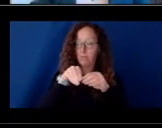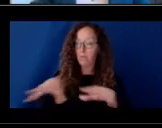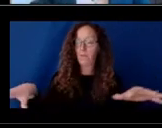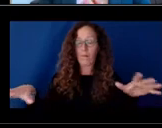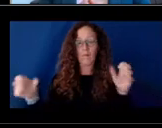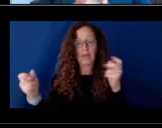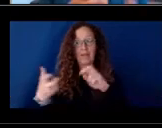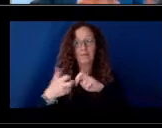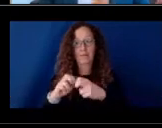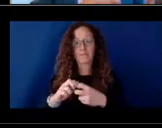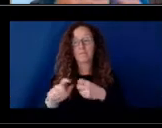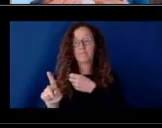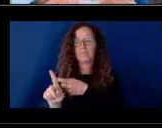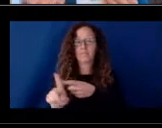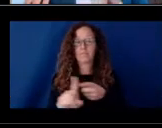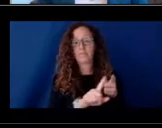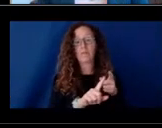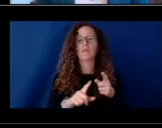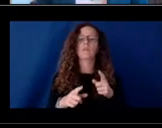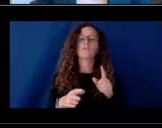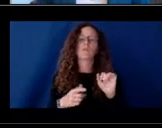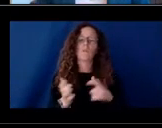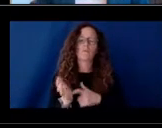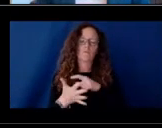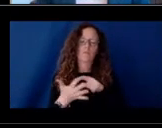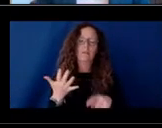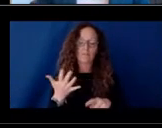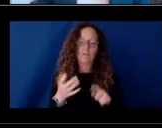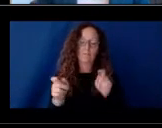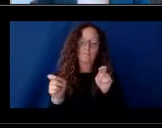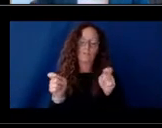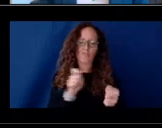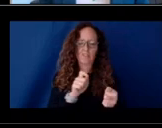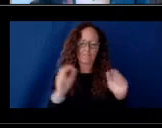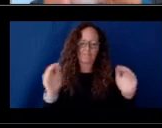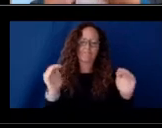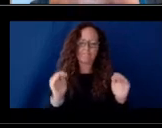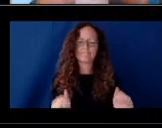warnings and advisories have been adjusted in those periods of power outages to help